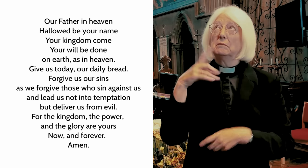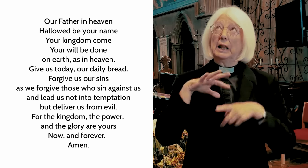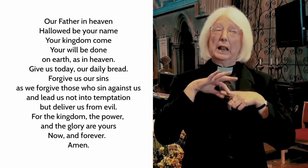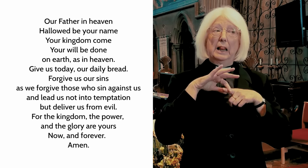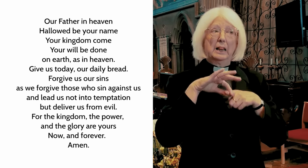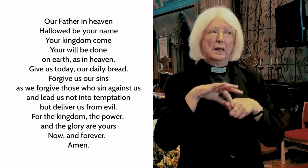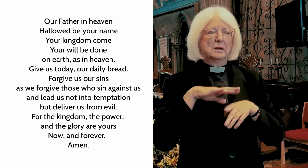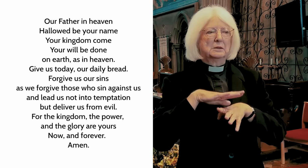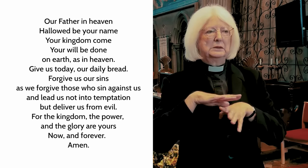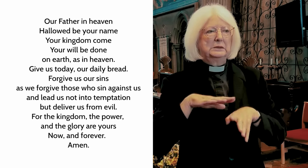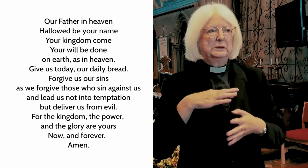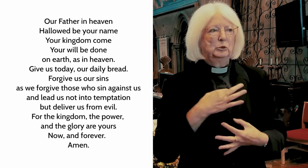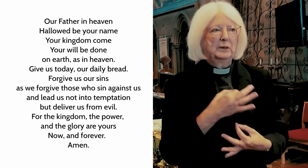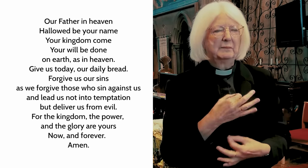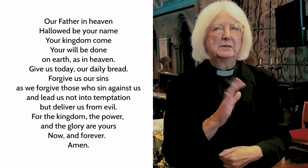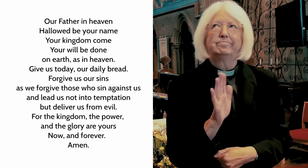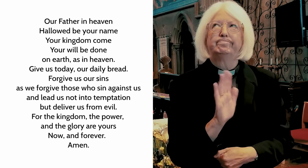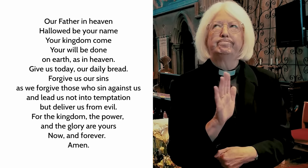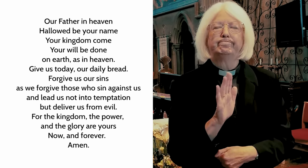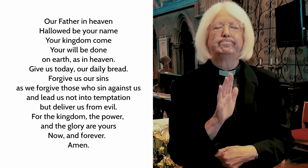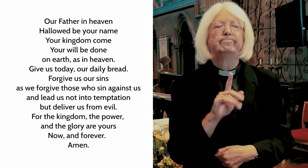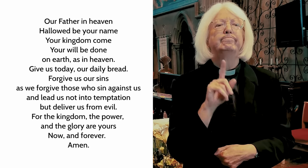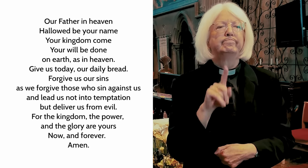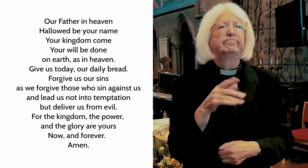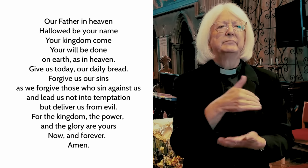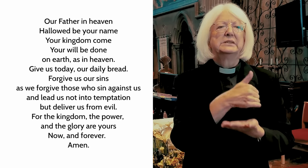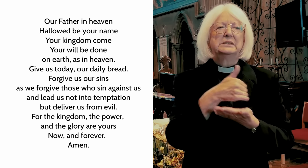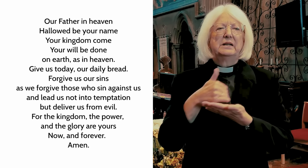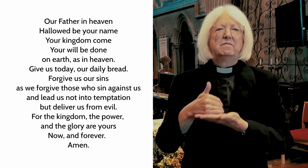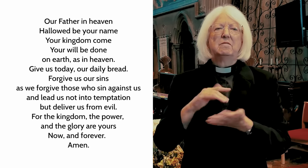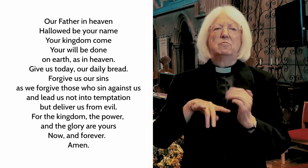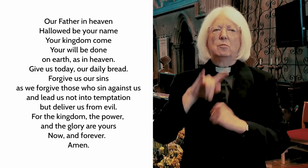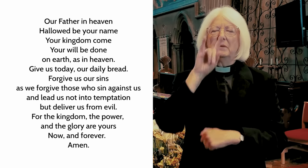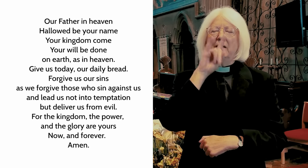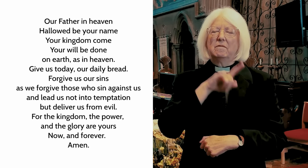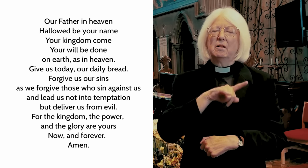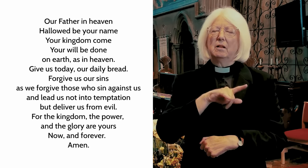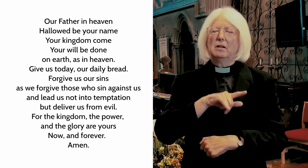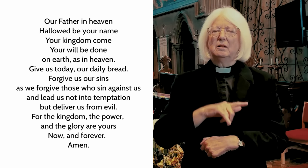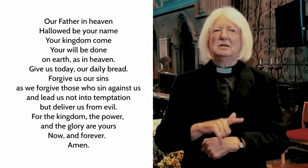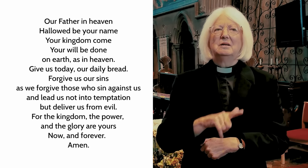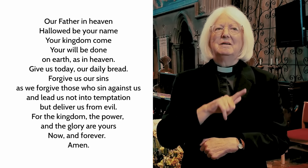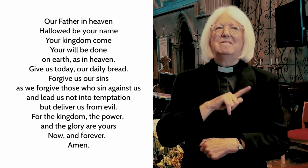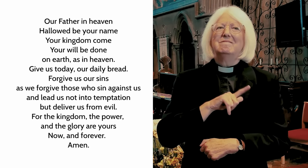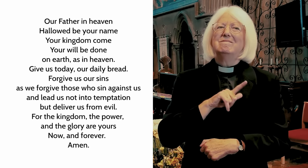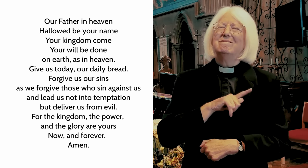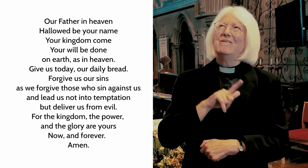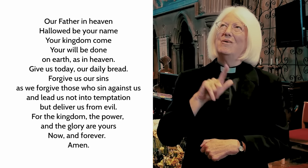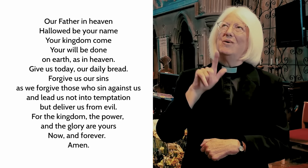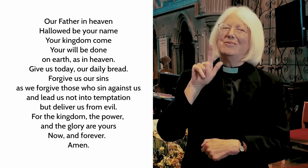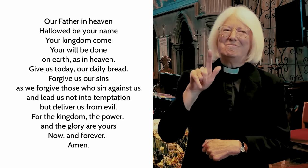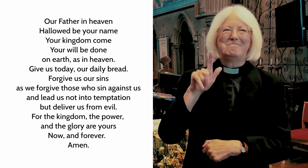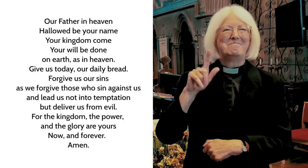and lead us not into temptation but deliver us from evil. For the kingdom,